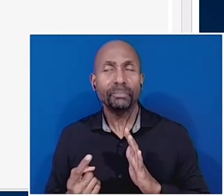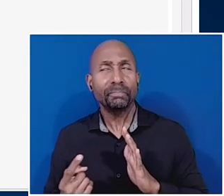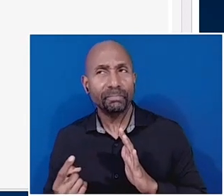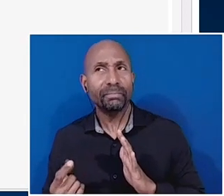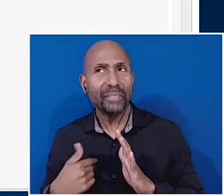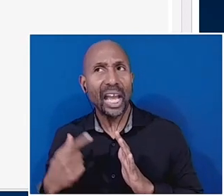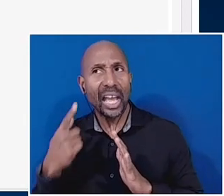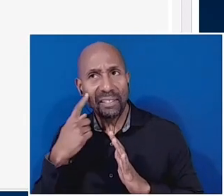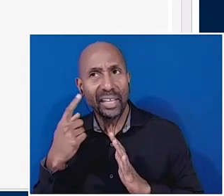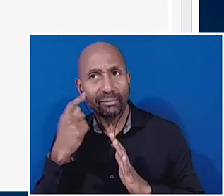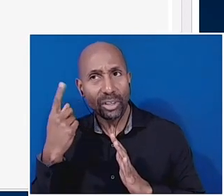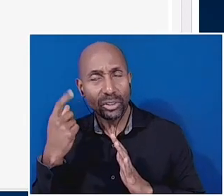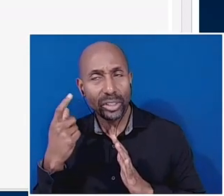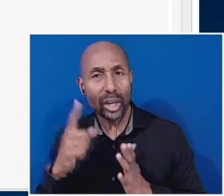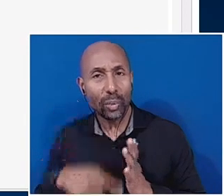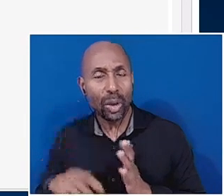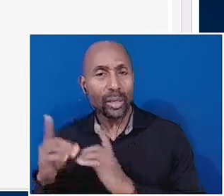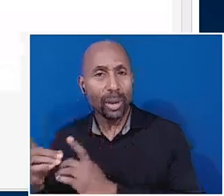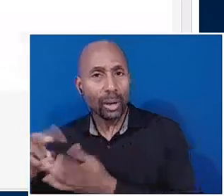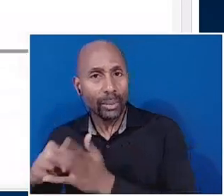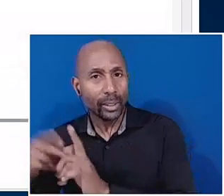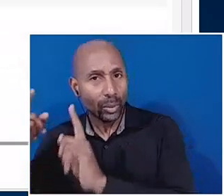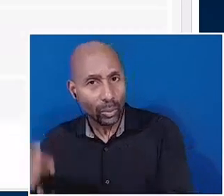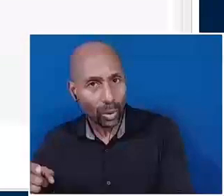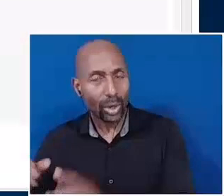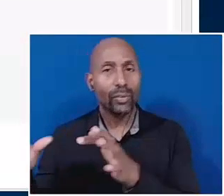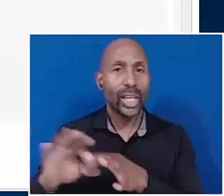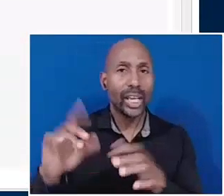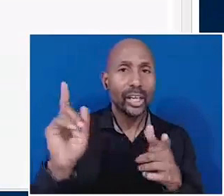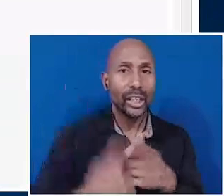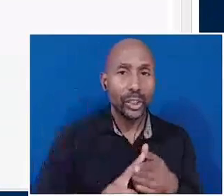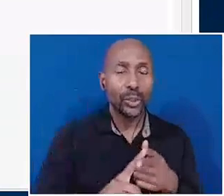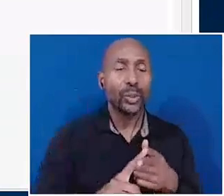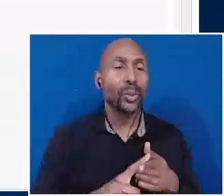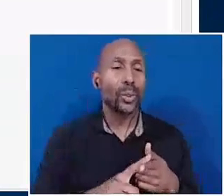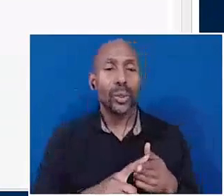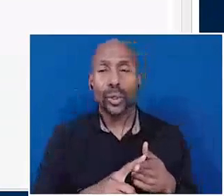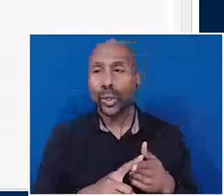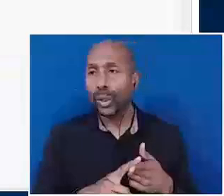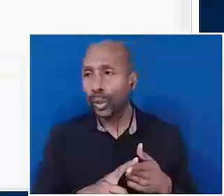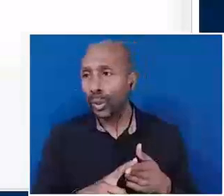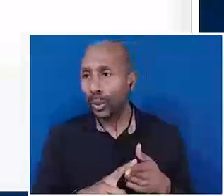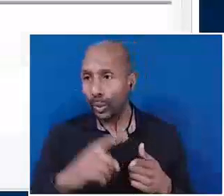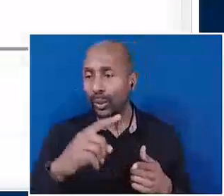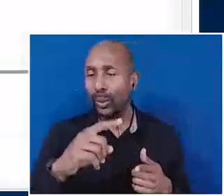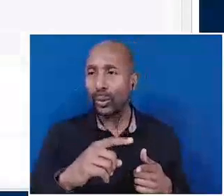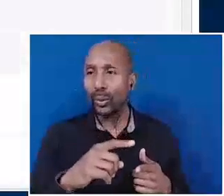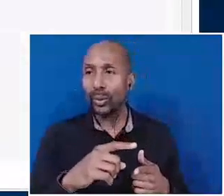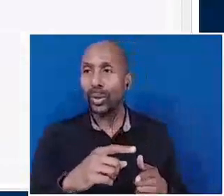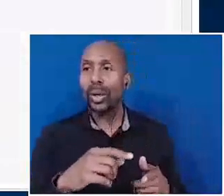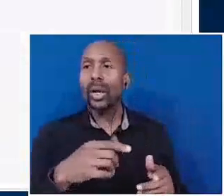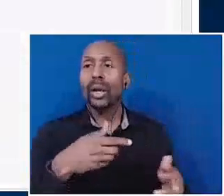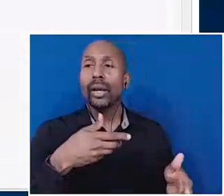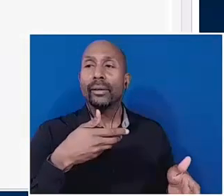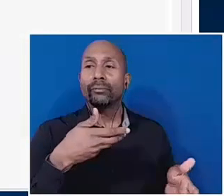(c)(2) with regard to consideration of an institution that's considering changing accreditors as a result of state